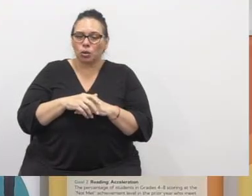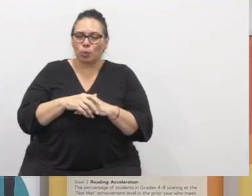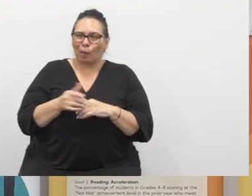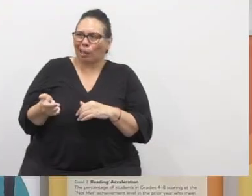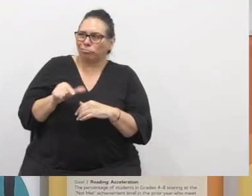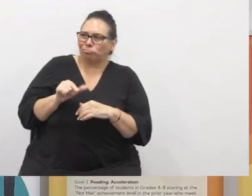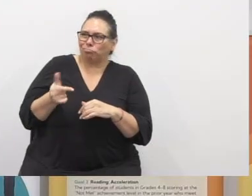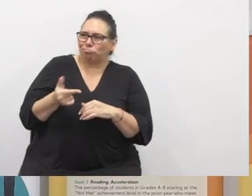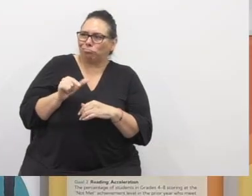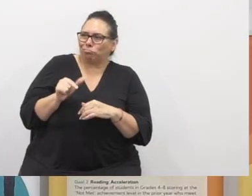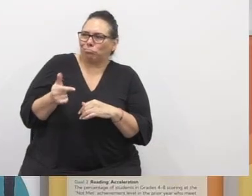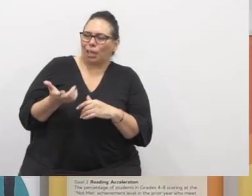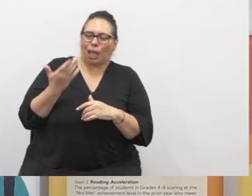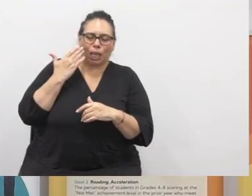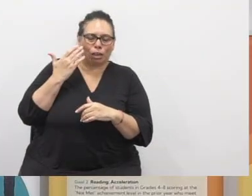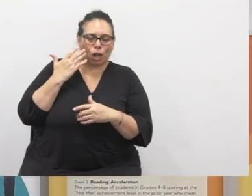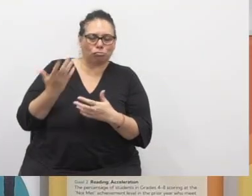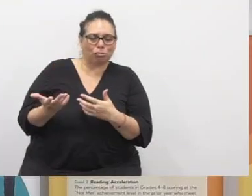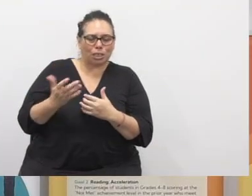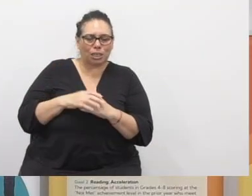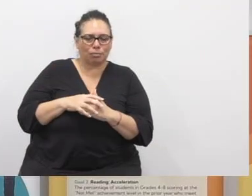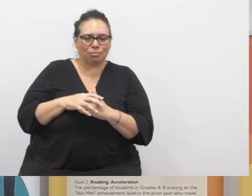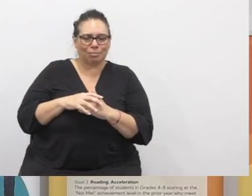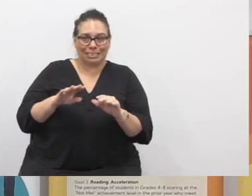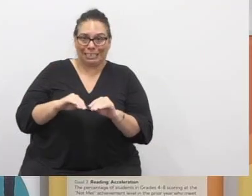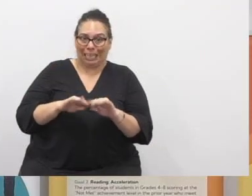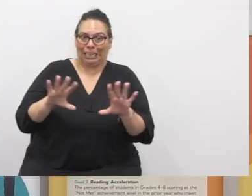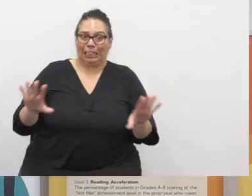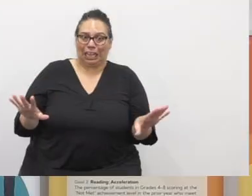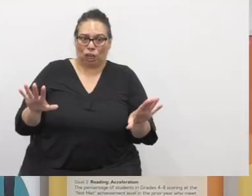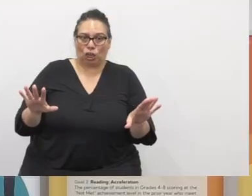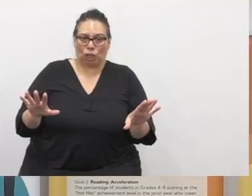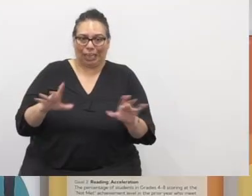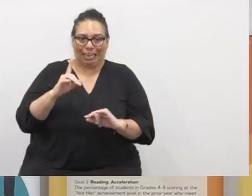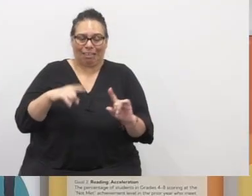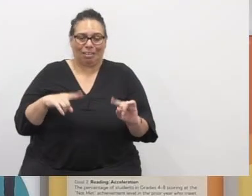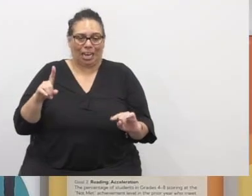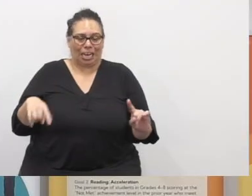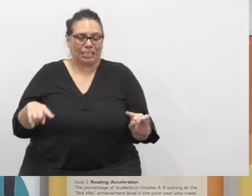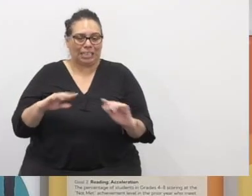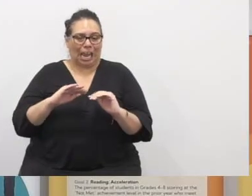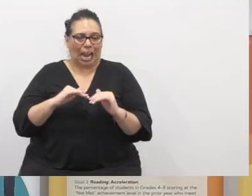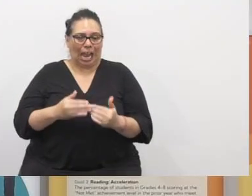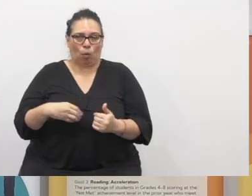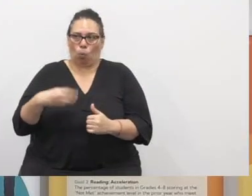okay, there isn't, there's clearly a variance with how white students are responding